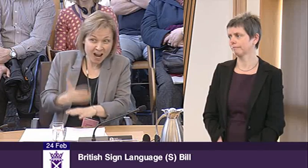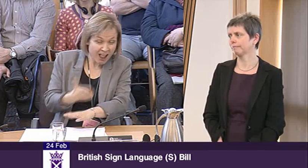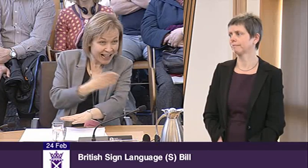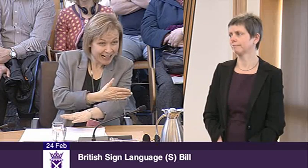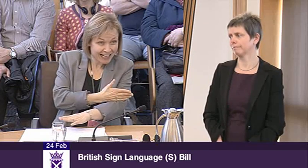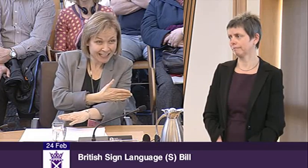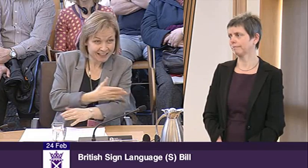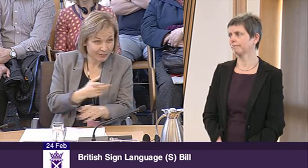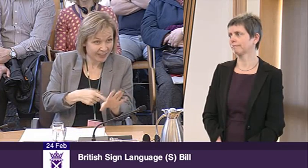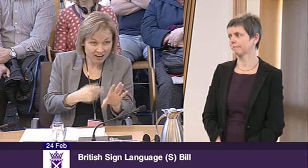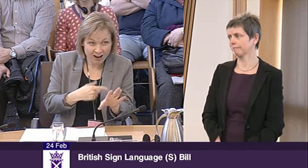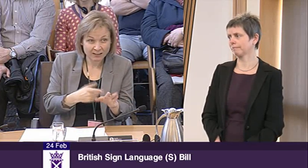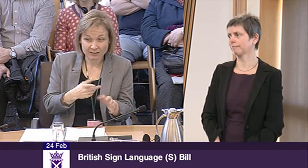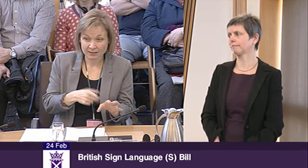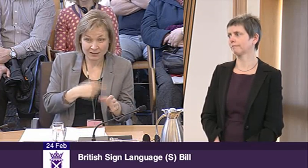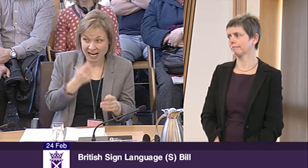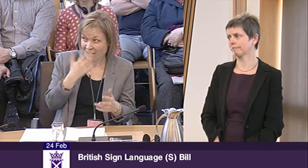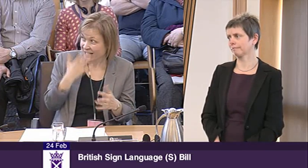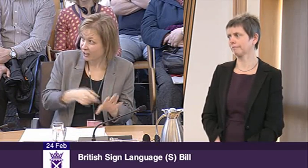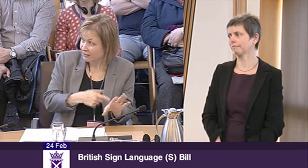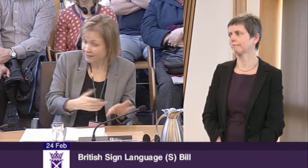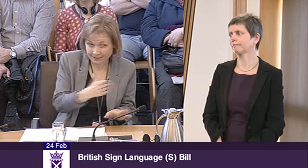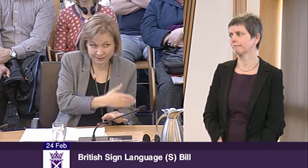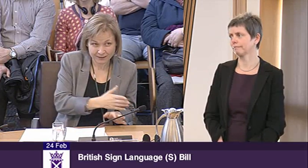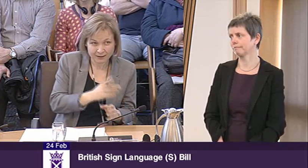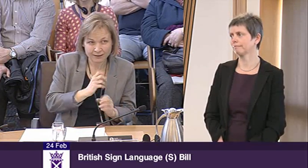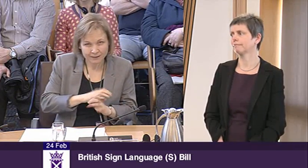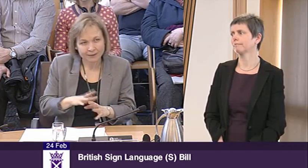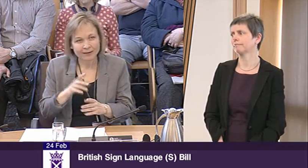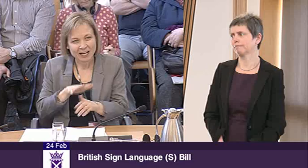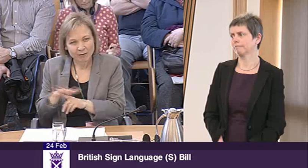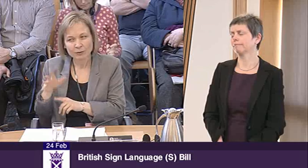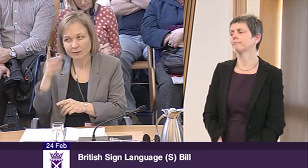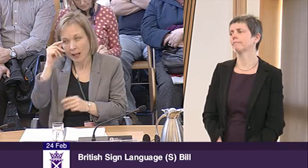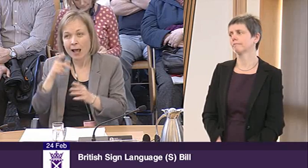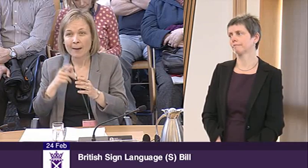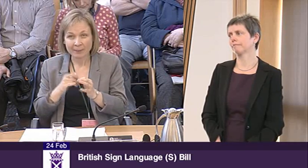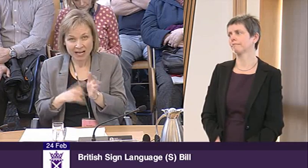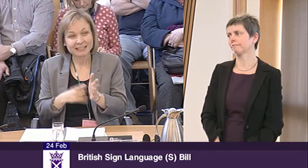more widespread and people learn the language earlier and at a younger age, it will influence